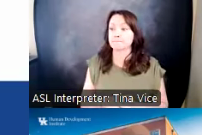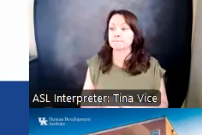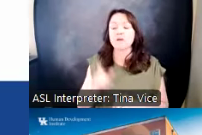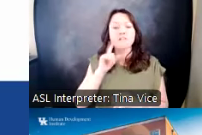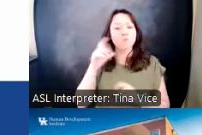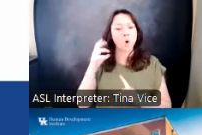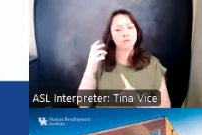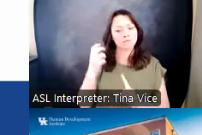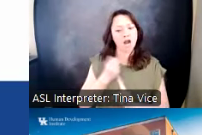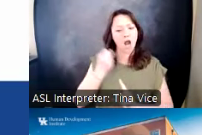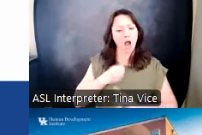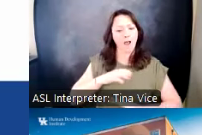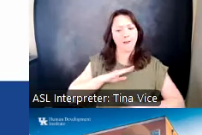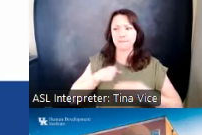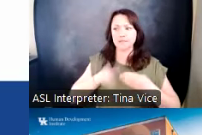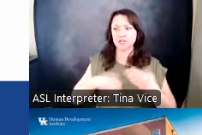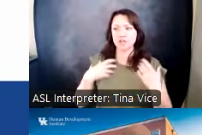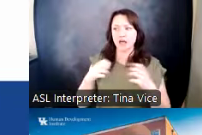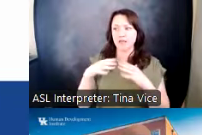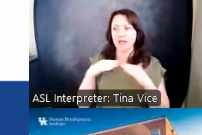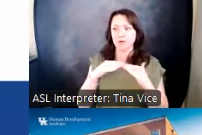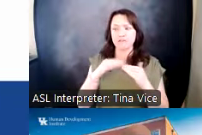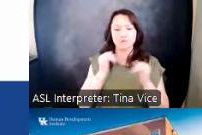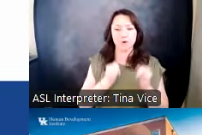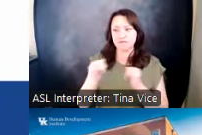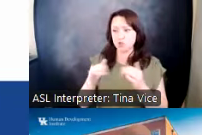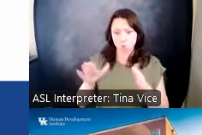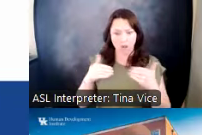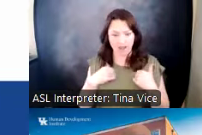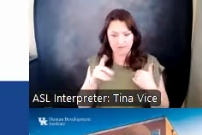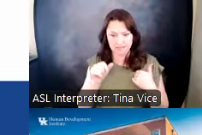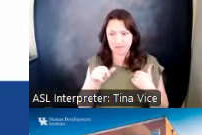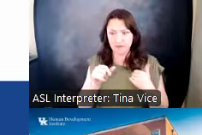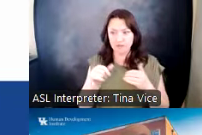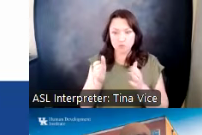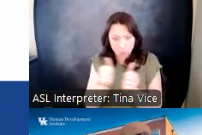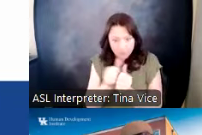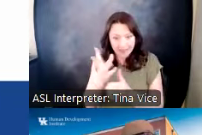equity for individuals with disabilities through inclusion which is meaningful